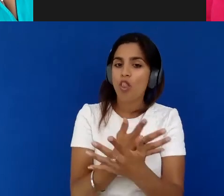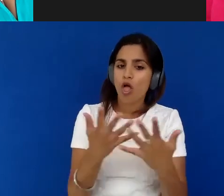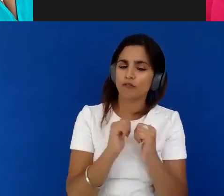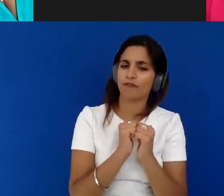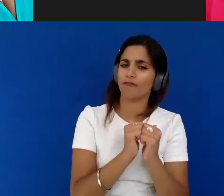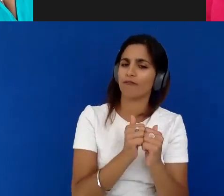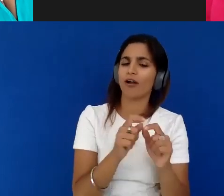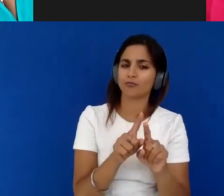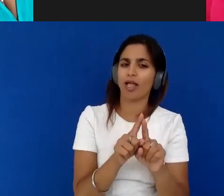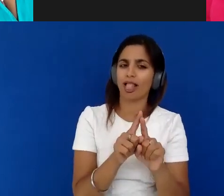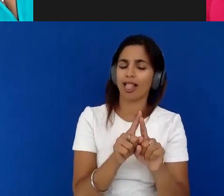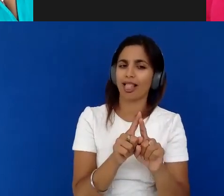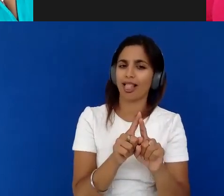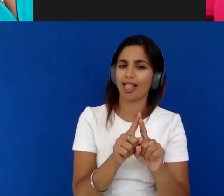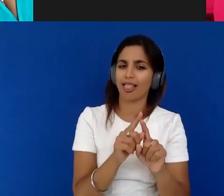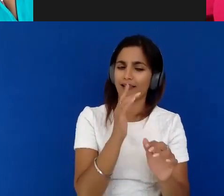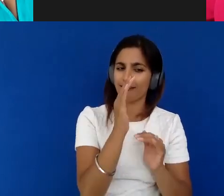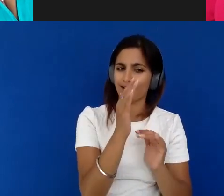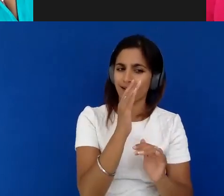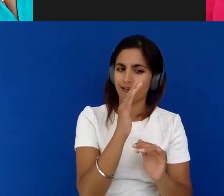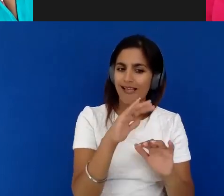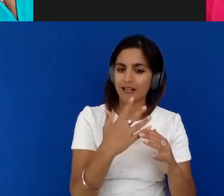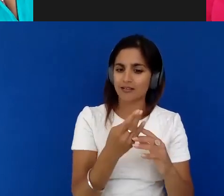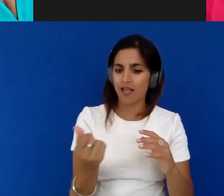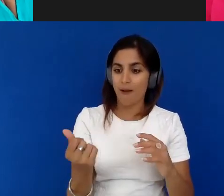things that are not because of our cultural backgrounds there are lots of